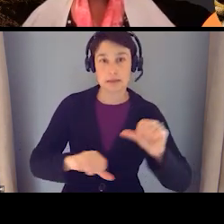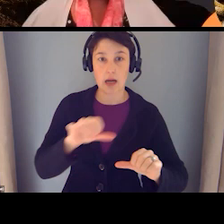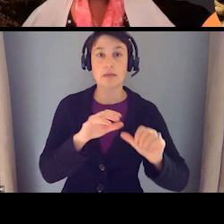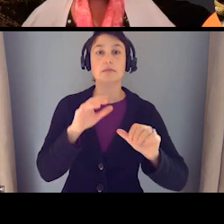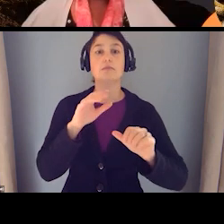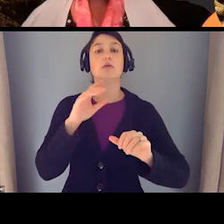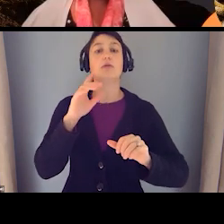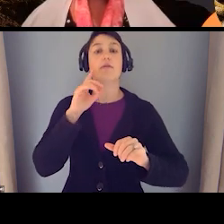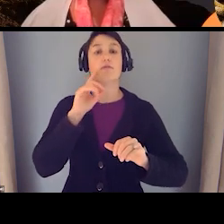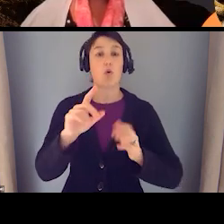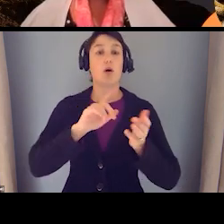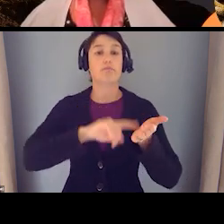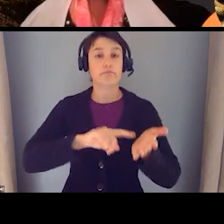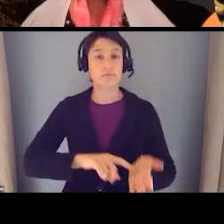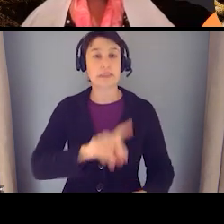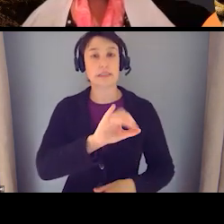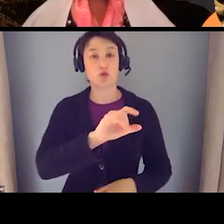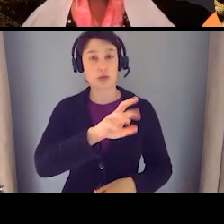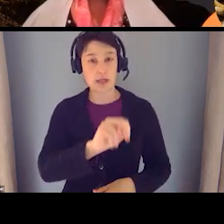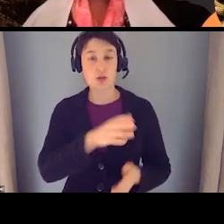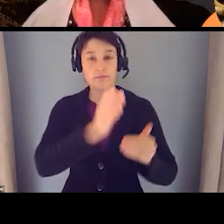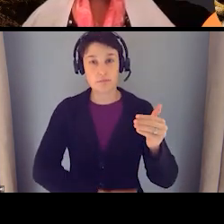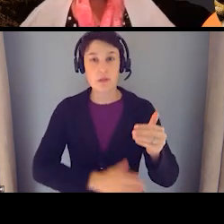Next slide, please.